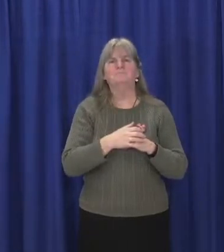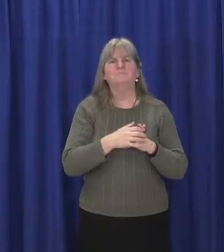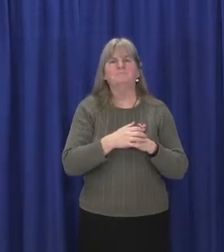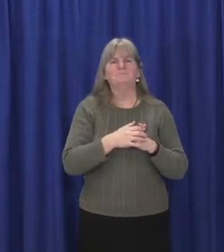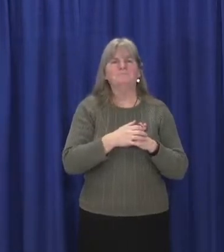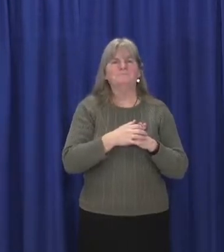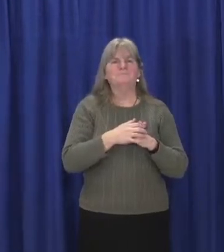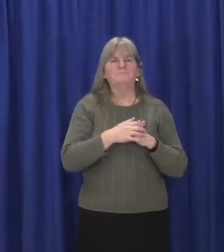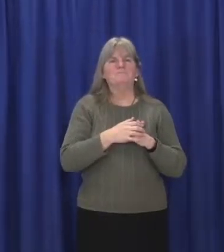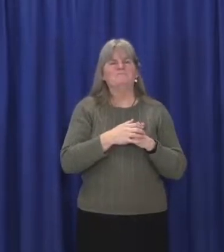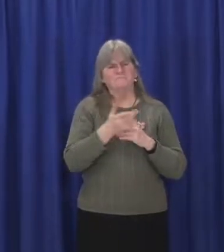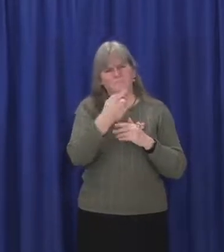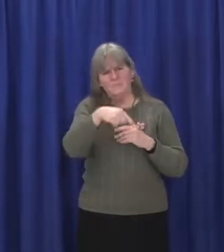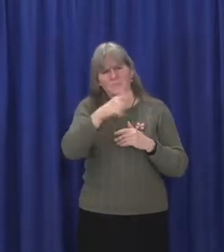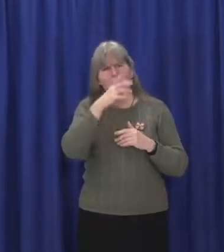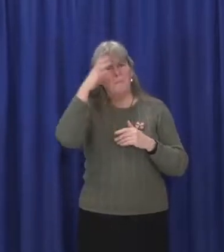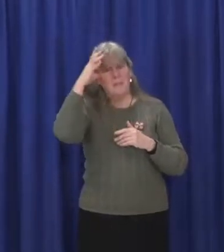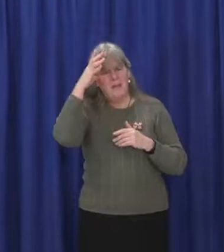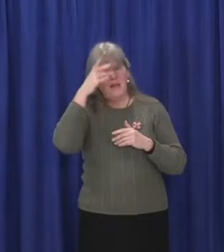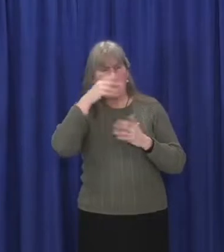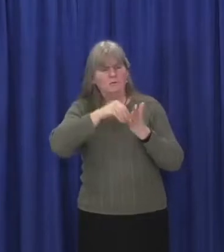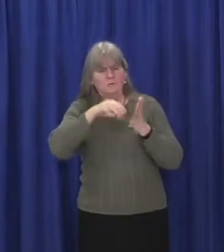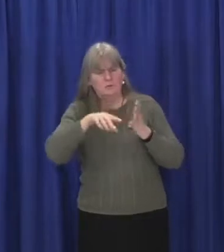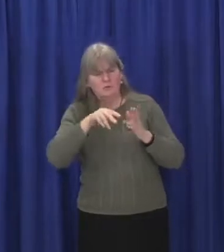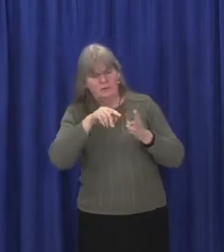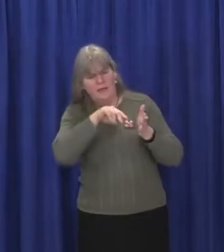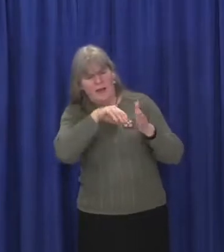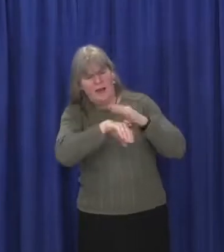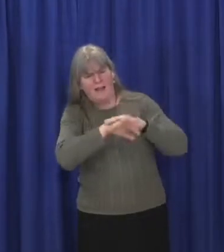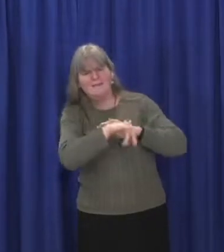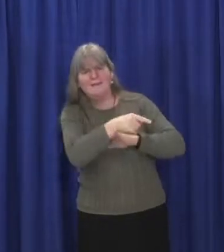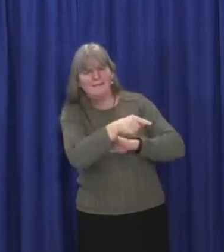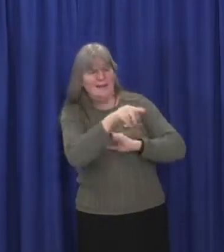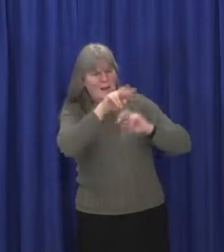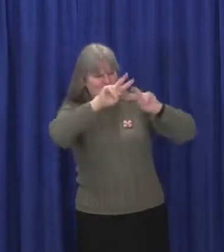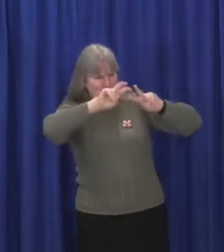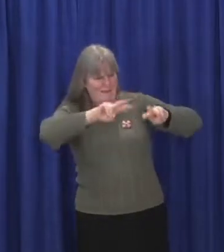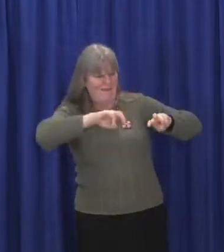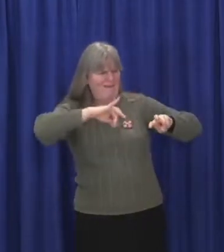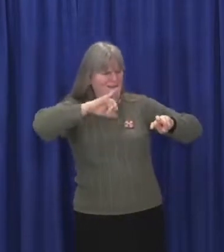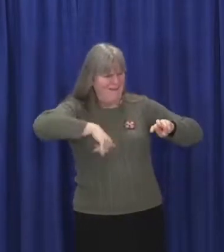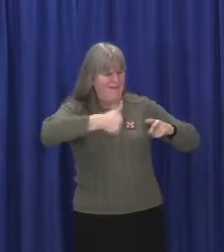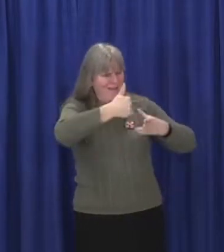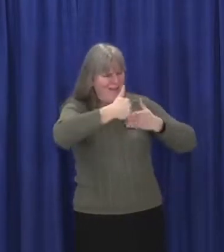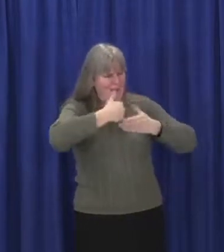I encourage all parents and students to familiarize themselves with this simple tool and know how to keep